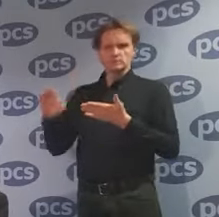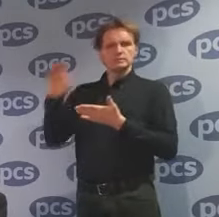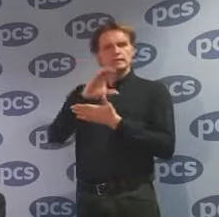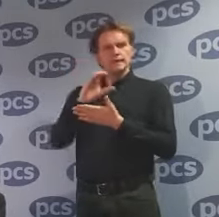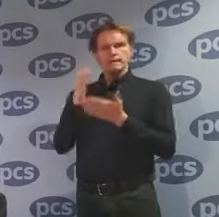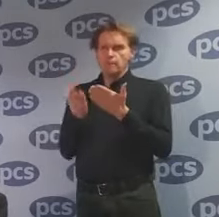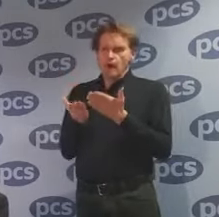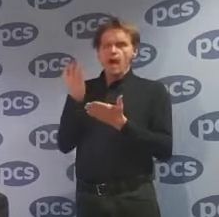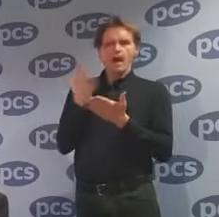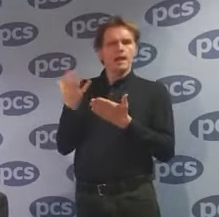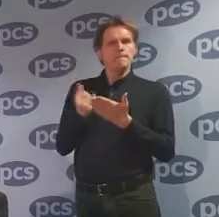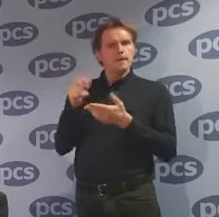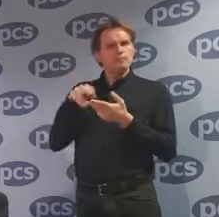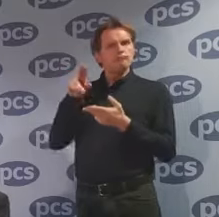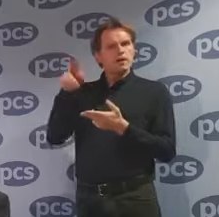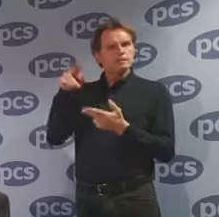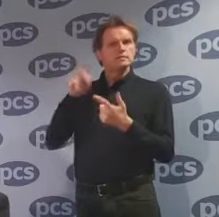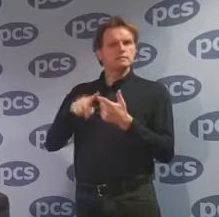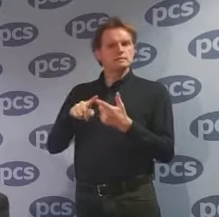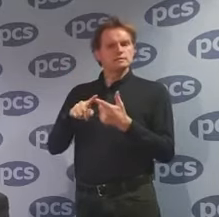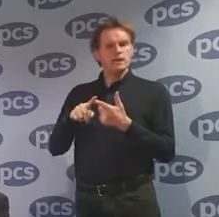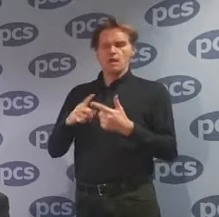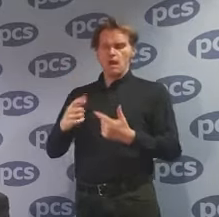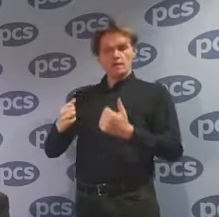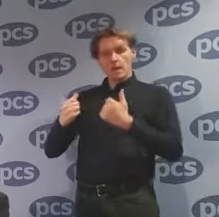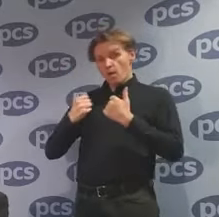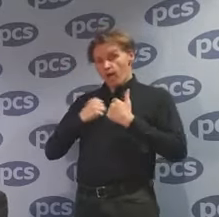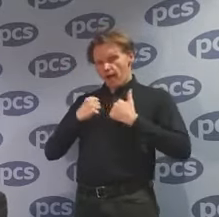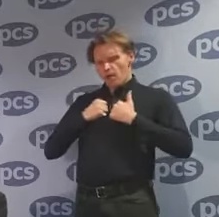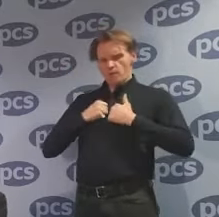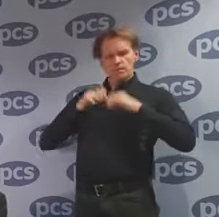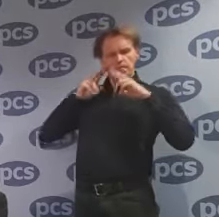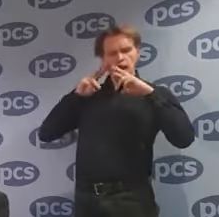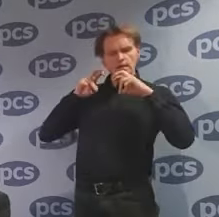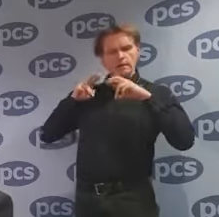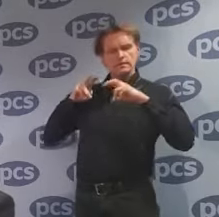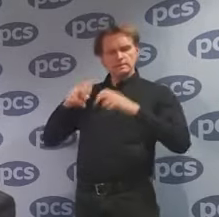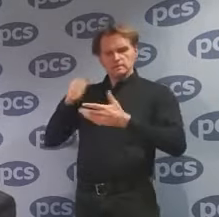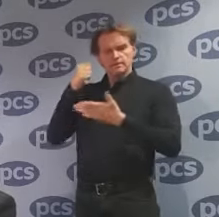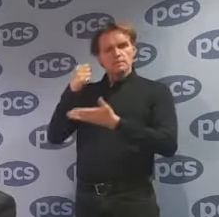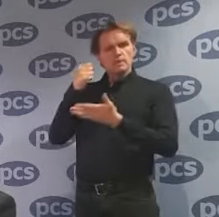our detailed independent analysis of the budget itself is really bad news for PCS